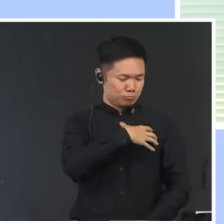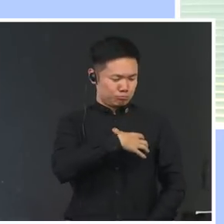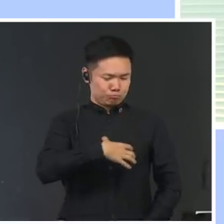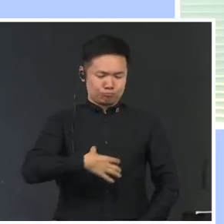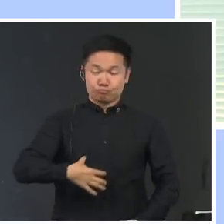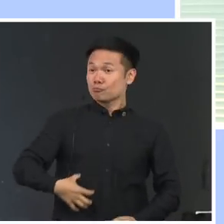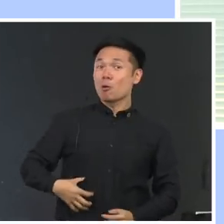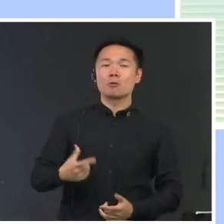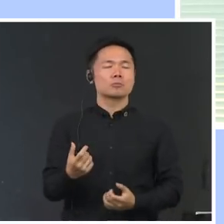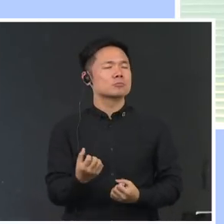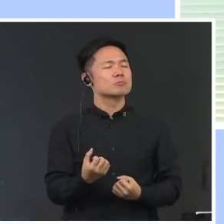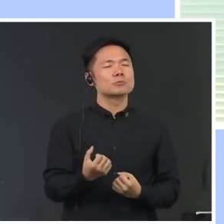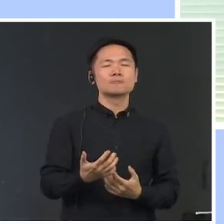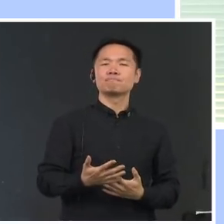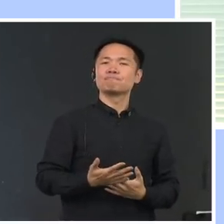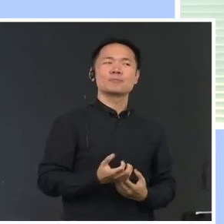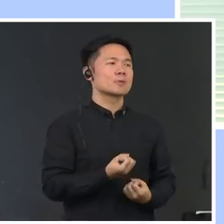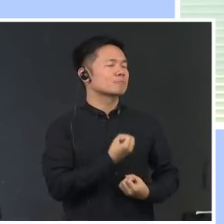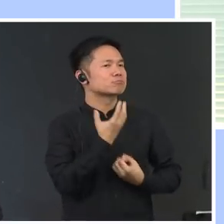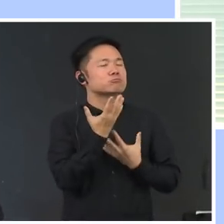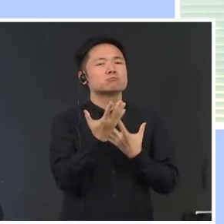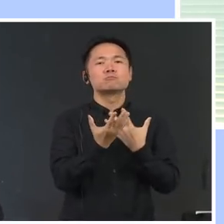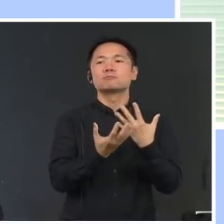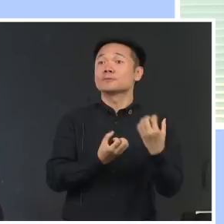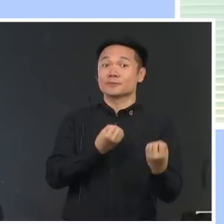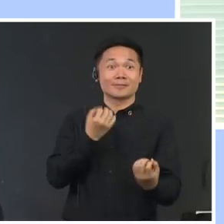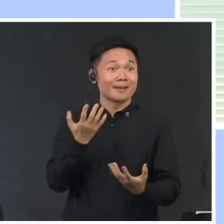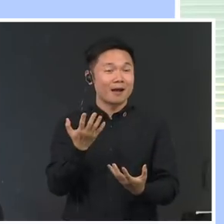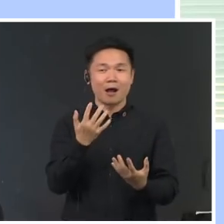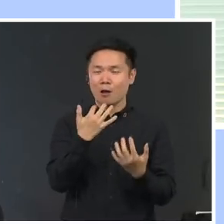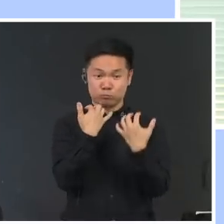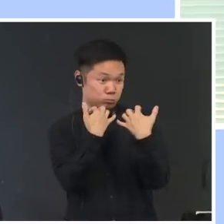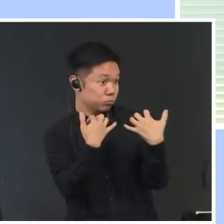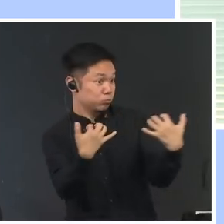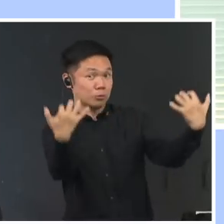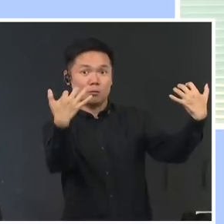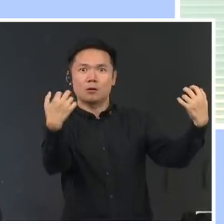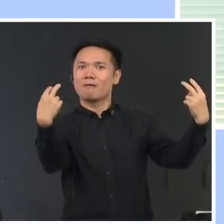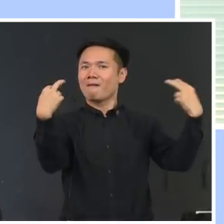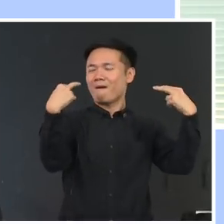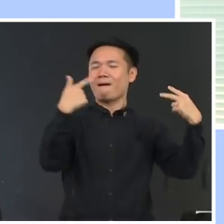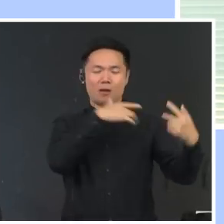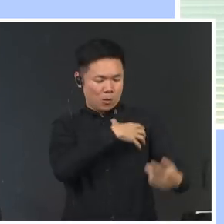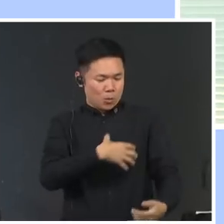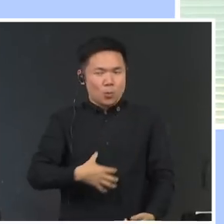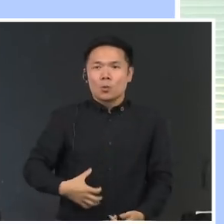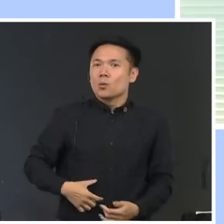they make so much effort in performance and it's quite moving. I think the history will change